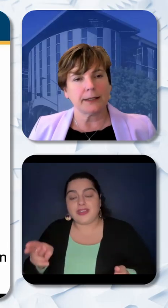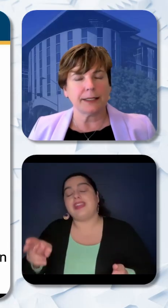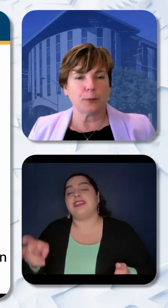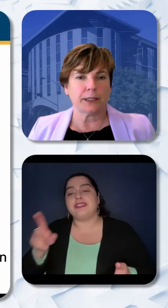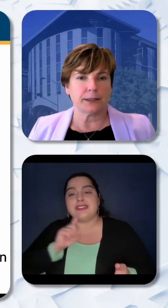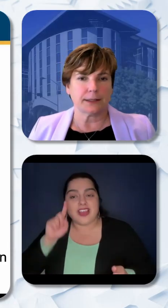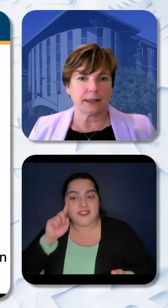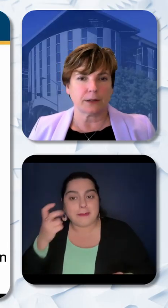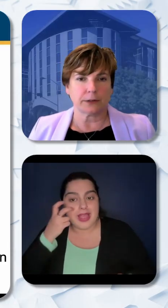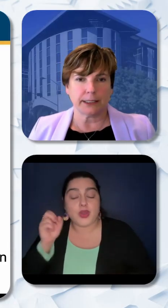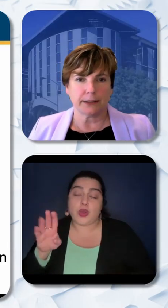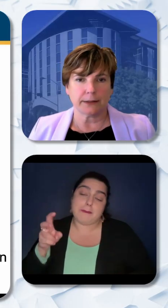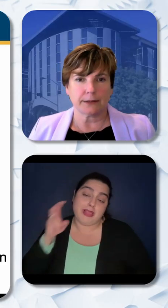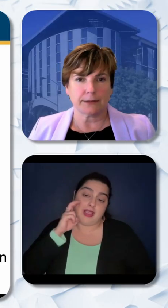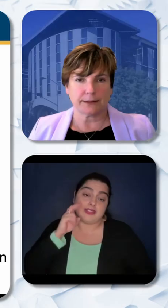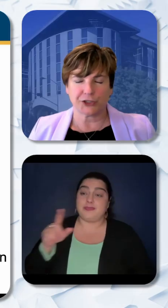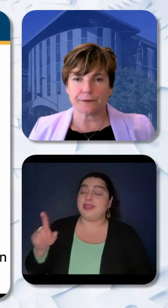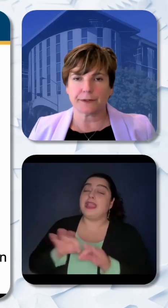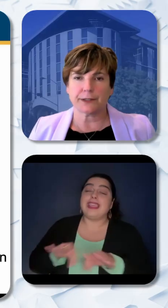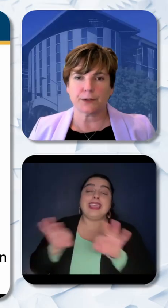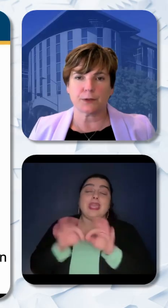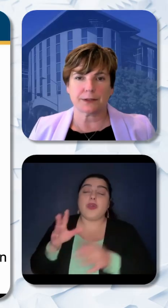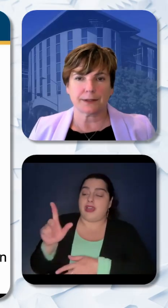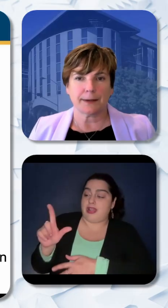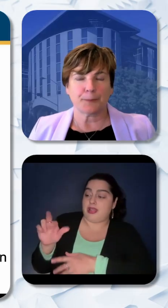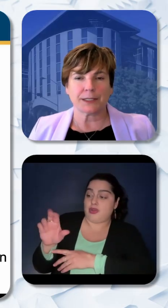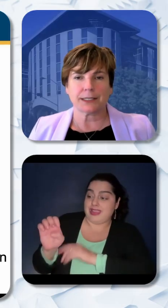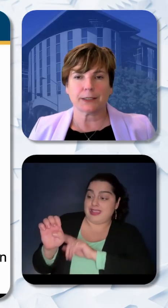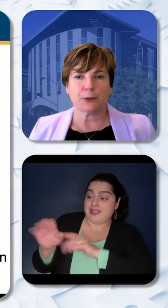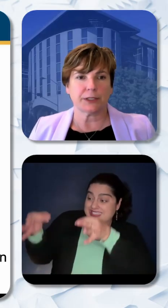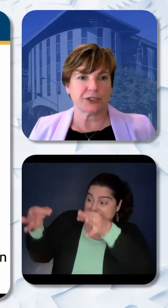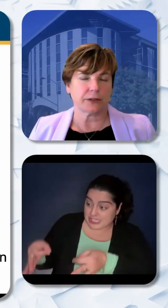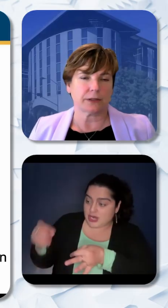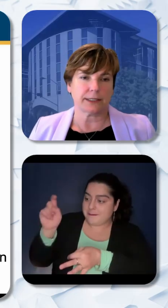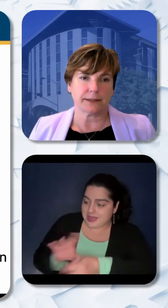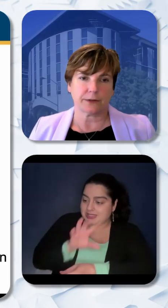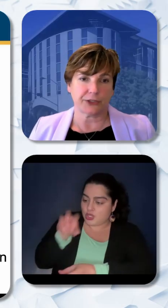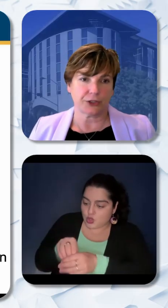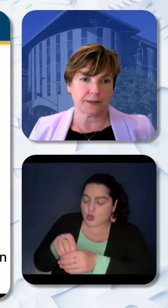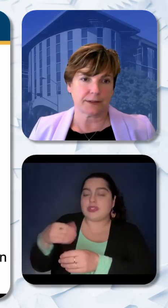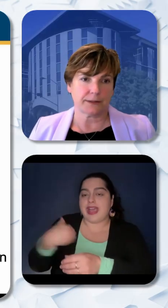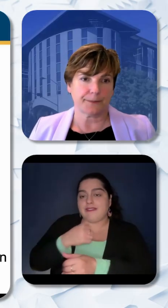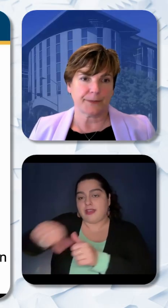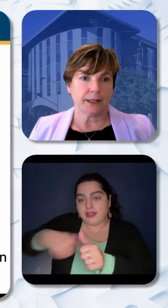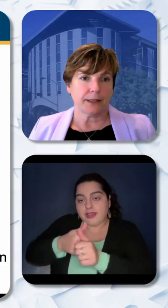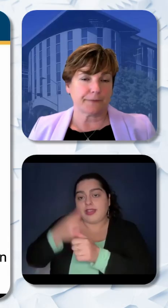The key point is LRE decisions for these students must include additional considerations.